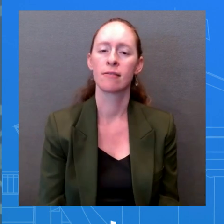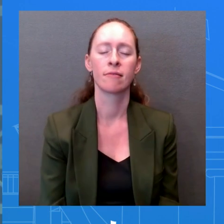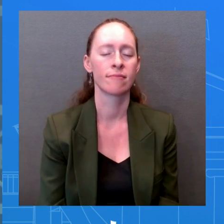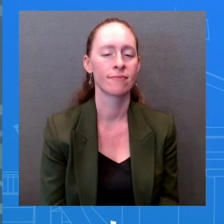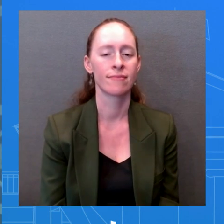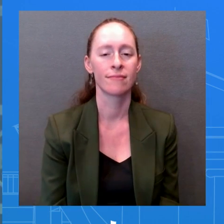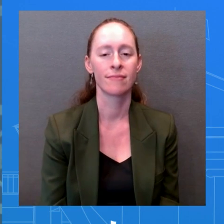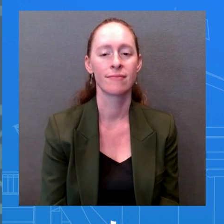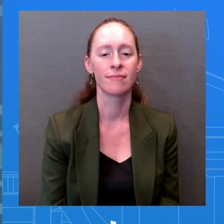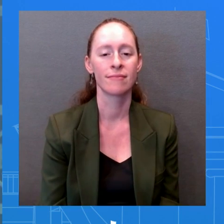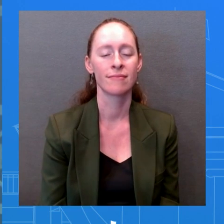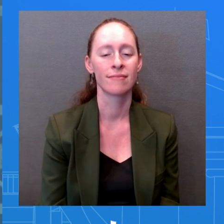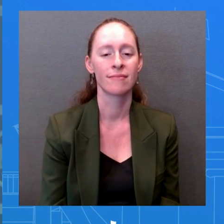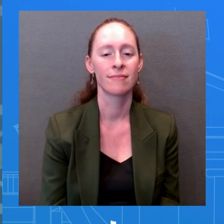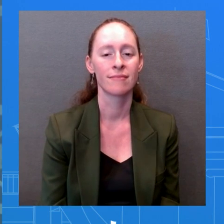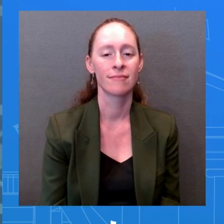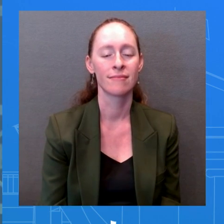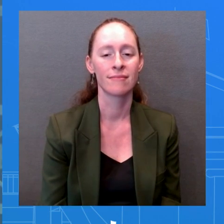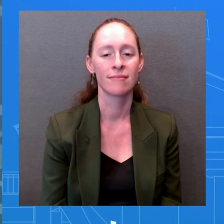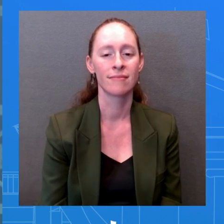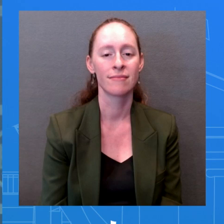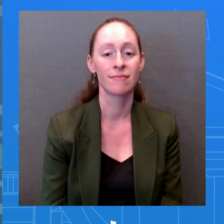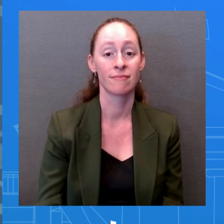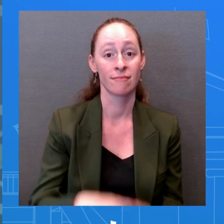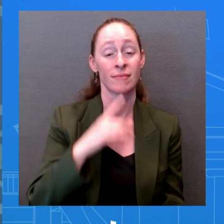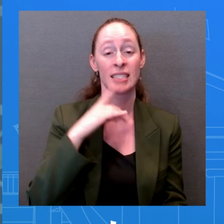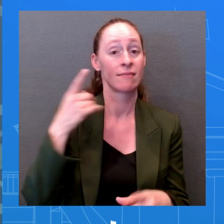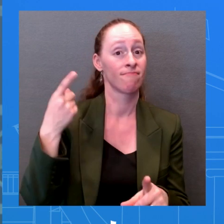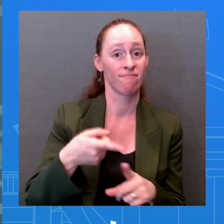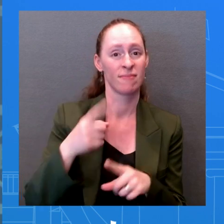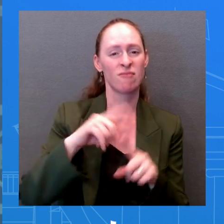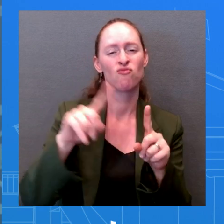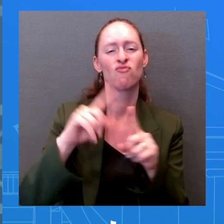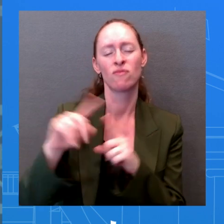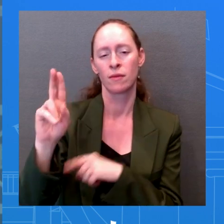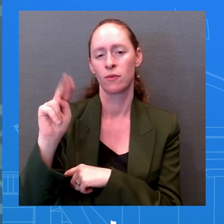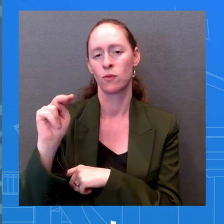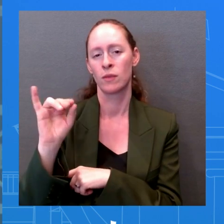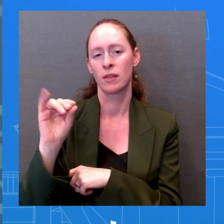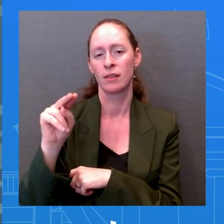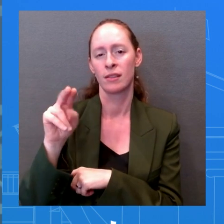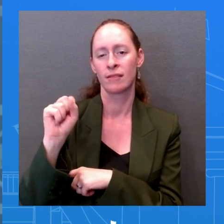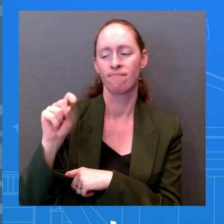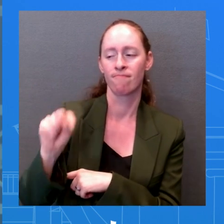the parties have already agreed to a post-ratification cooling-off period of several weeks